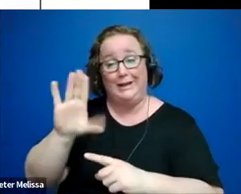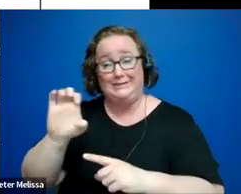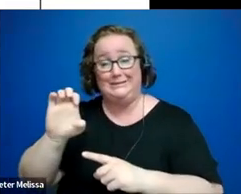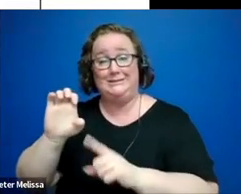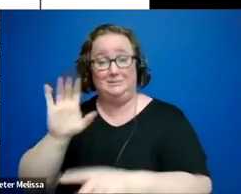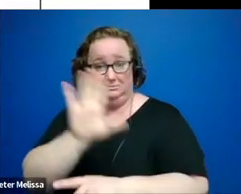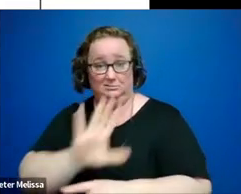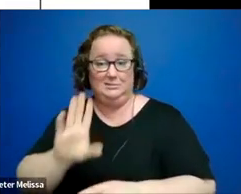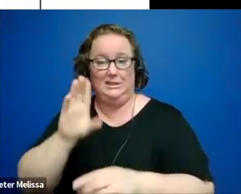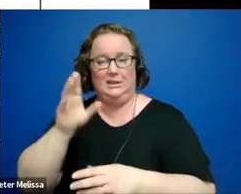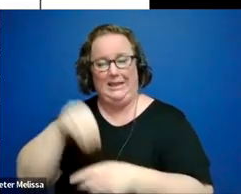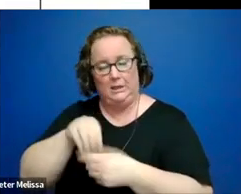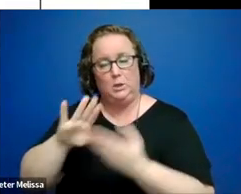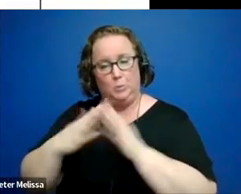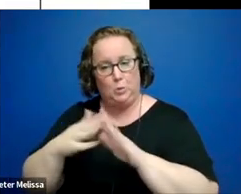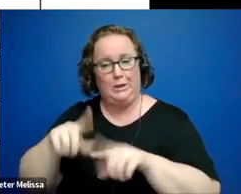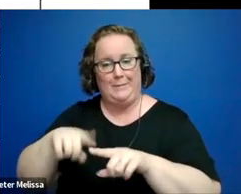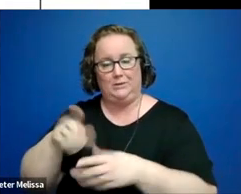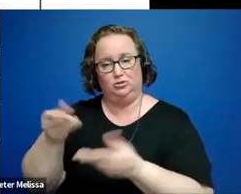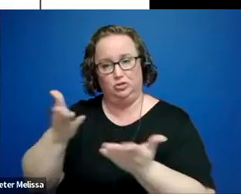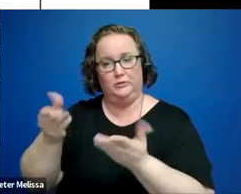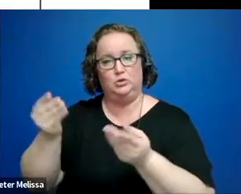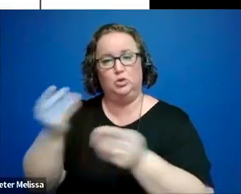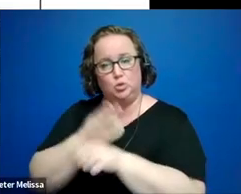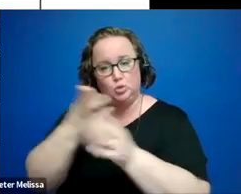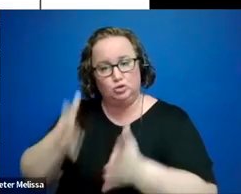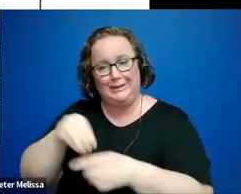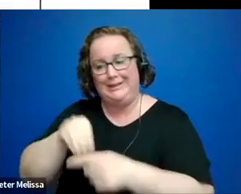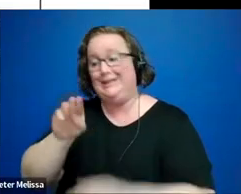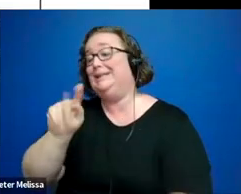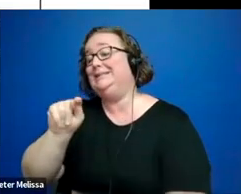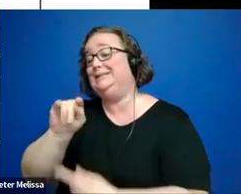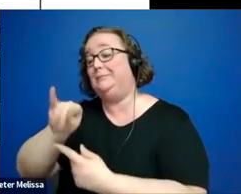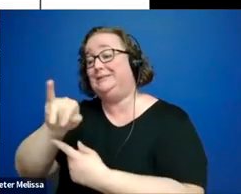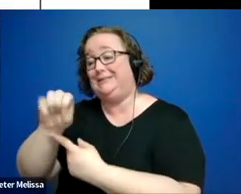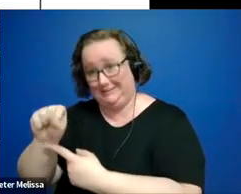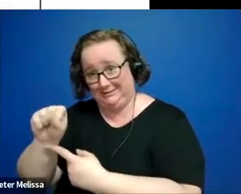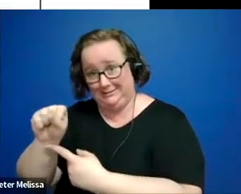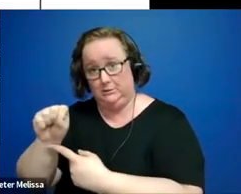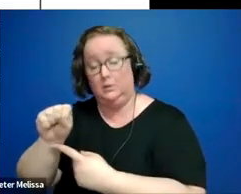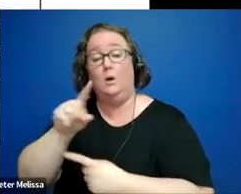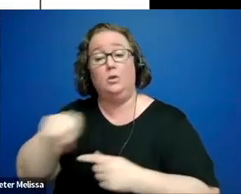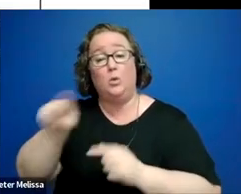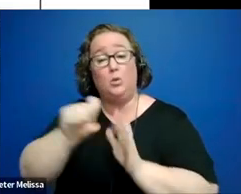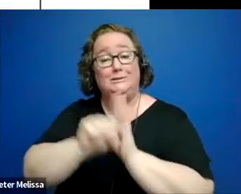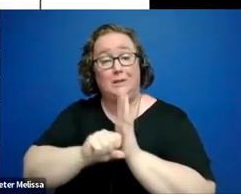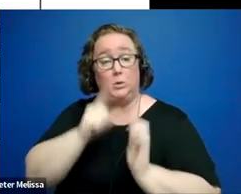based service users in the Medicaid TMSIS data. So states that are marked in this reddish